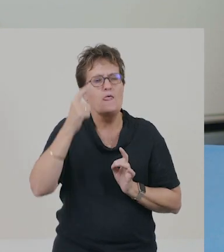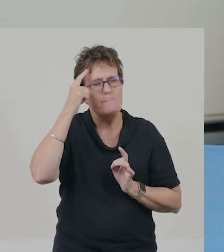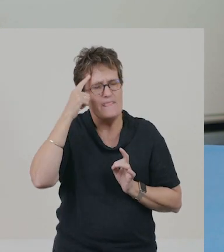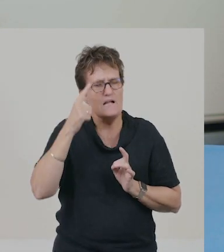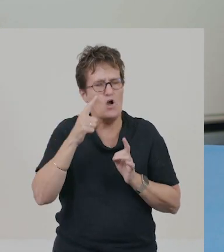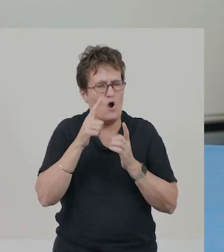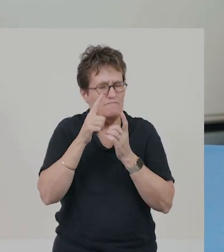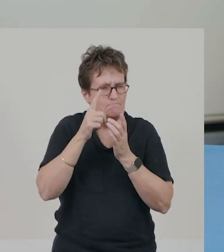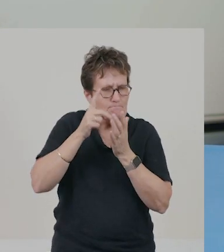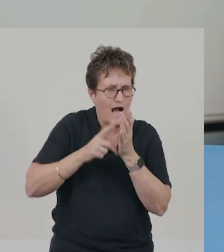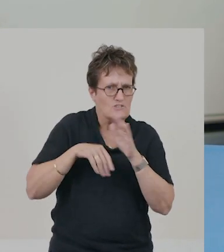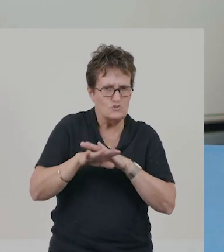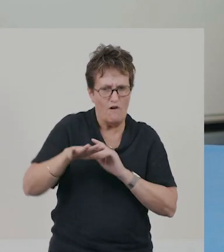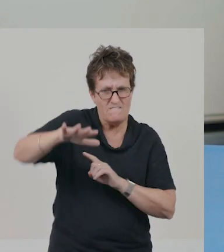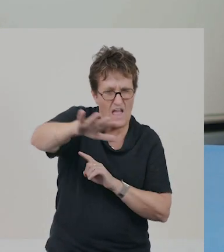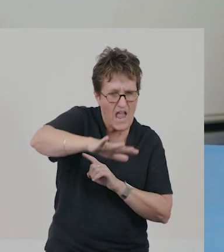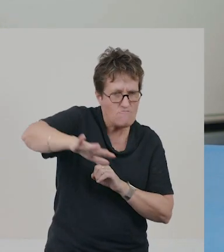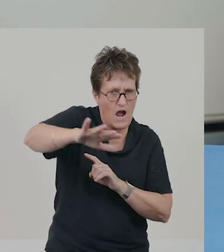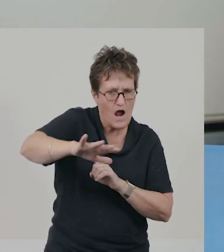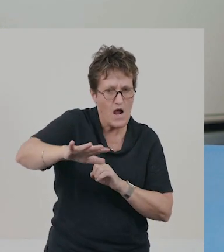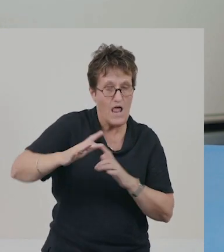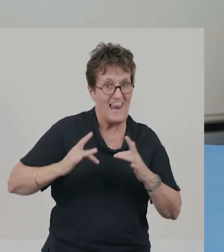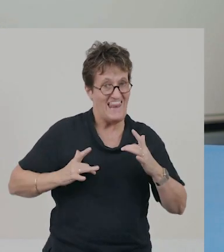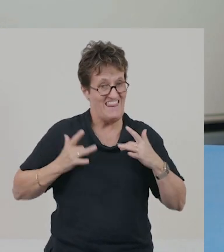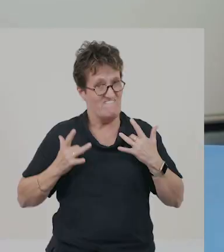of the habitat - that is, the living and non-living things.